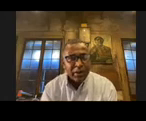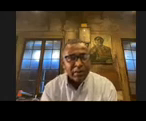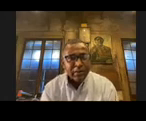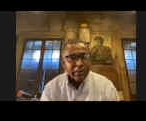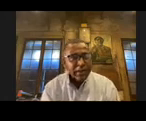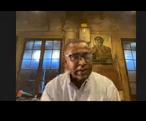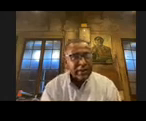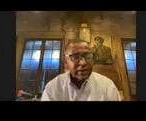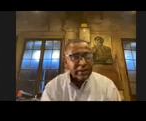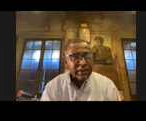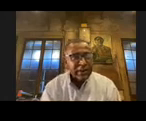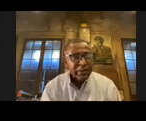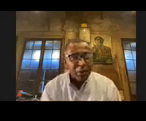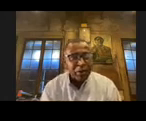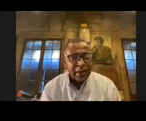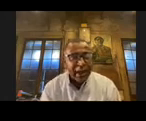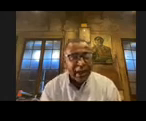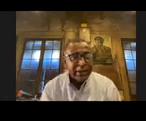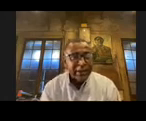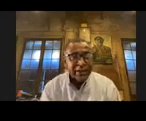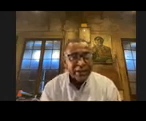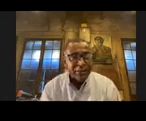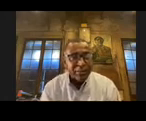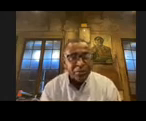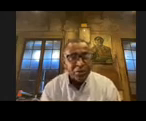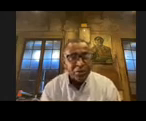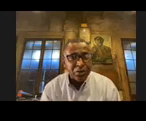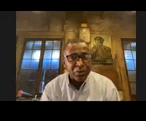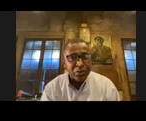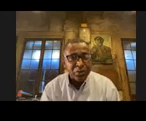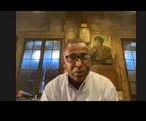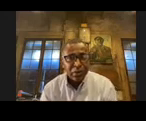So it's works and I teach in the middle school and it works quite well.